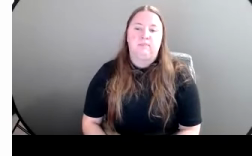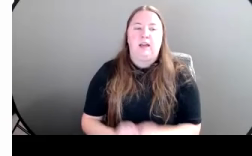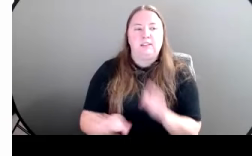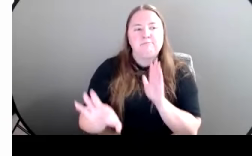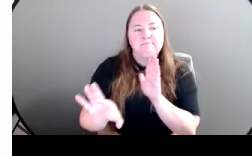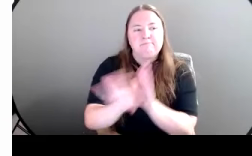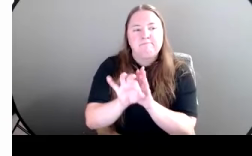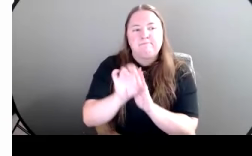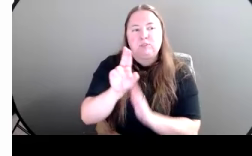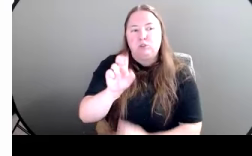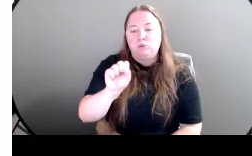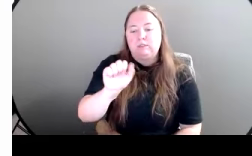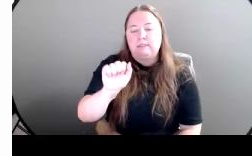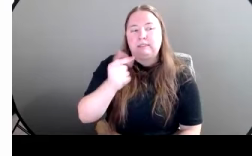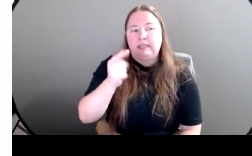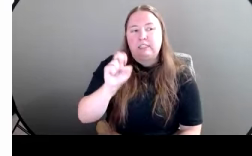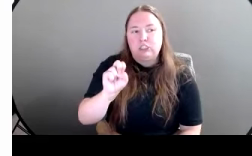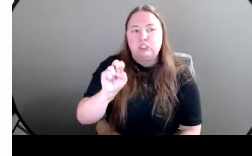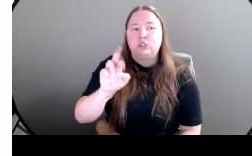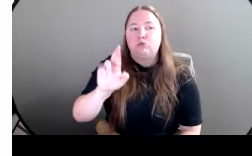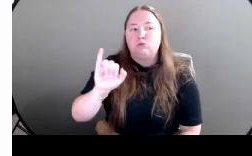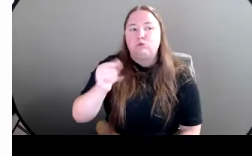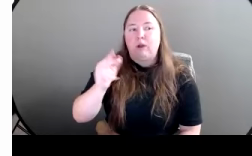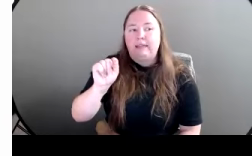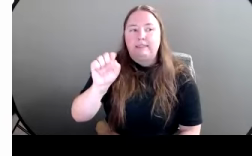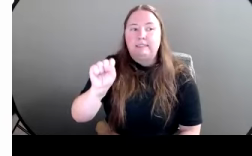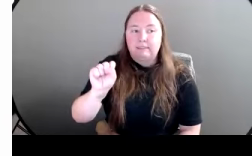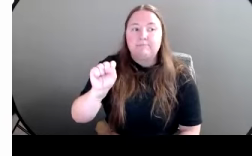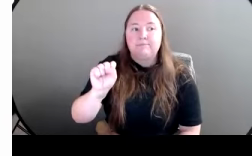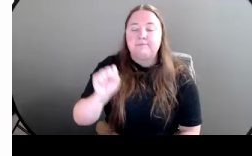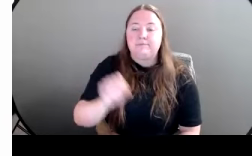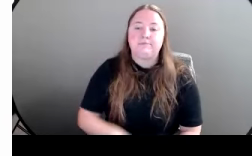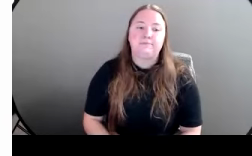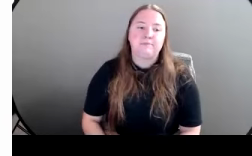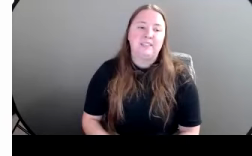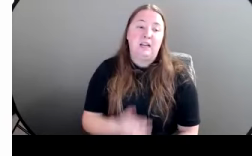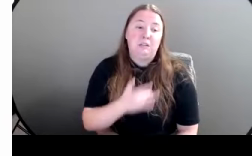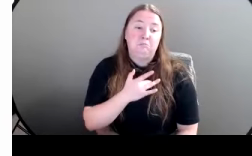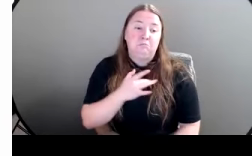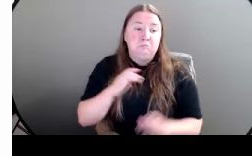And it'll search for usually it does a decent job of filtering things